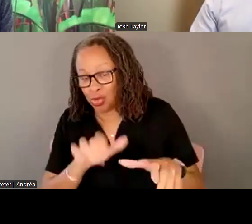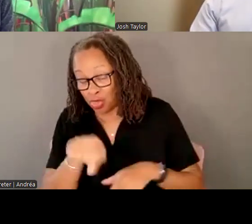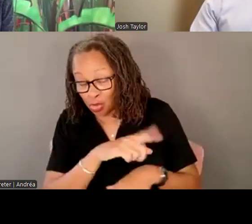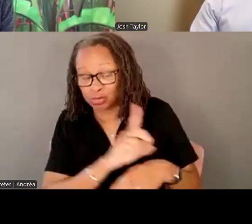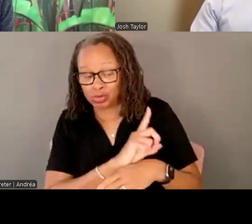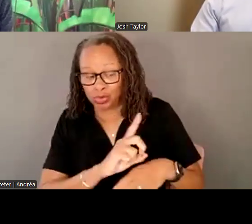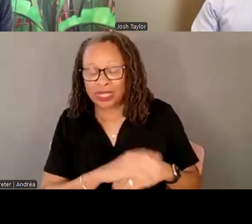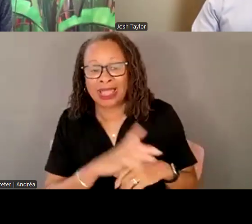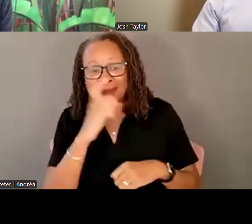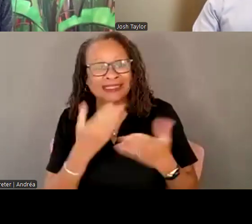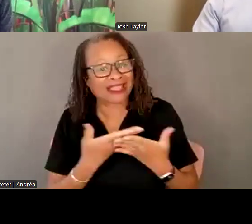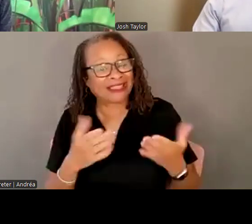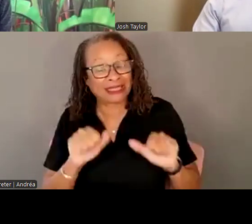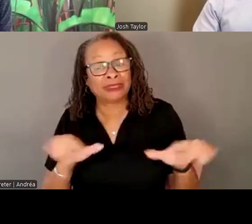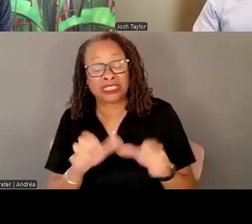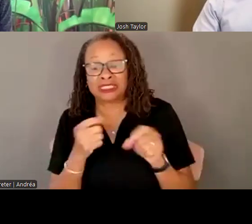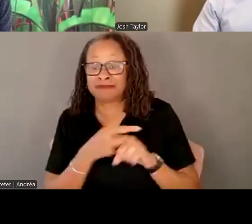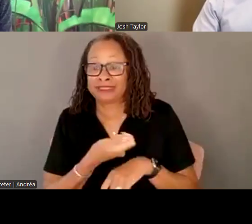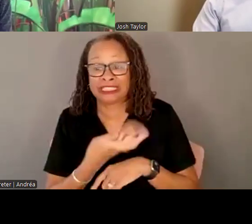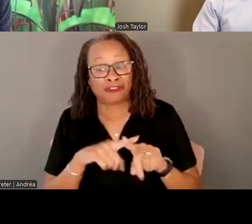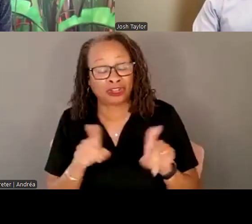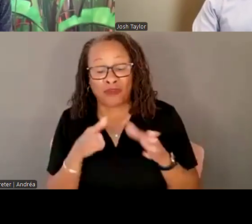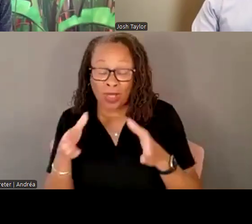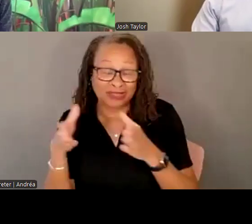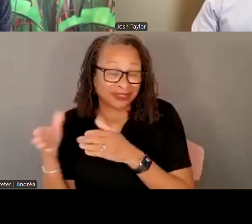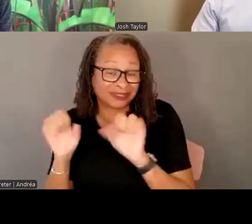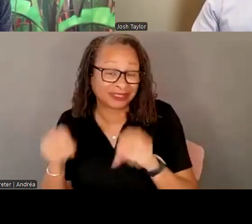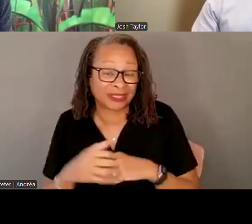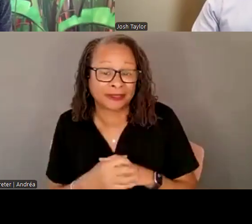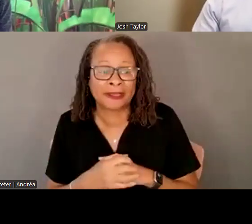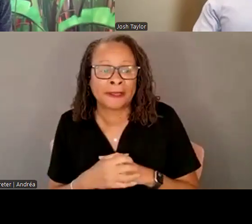because things can be done in a multitude of ways.